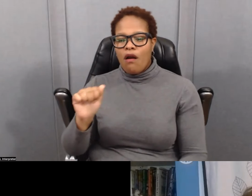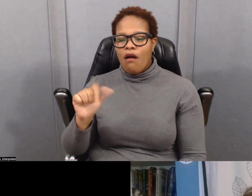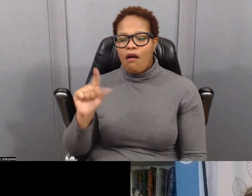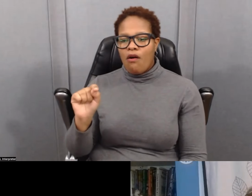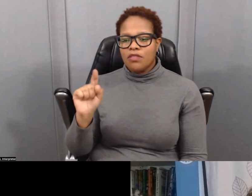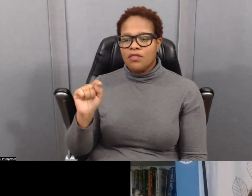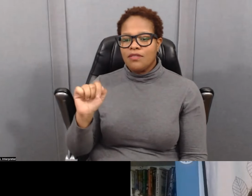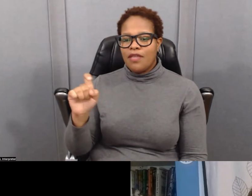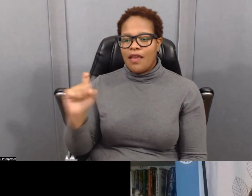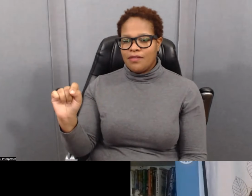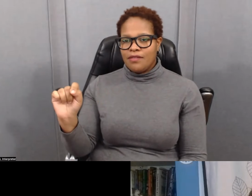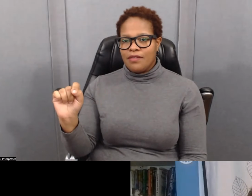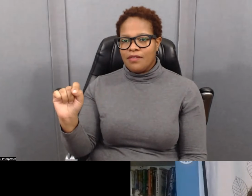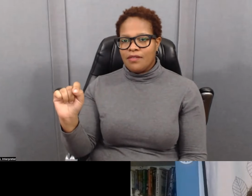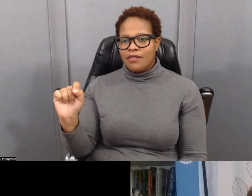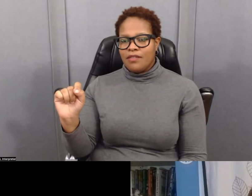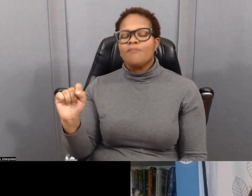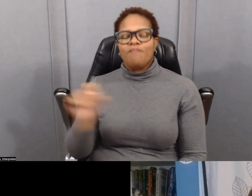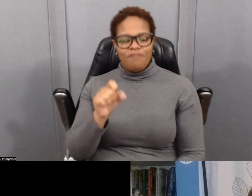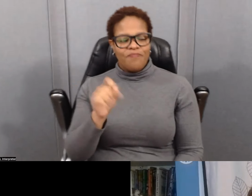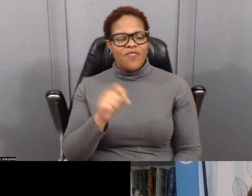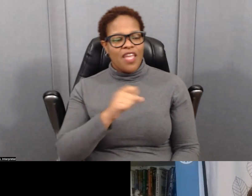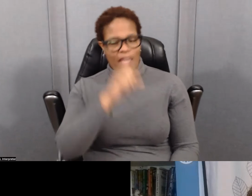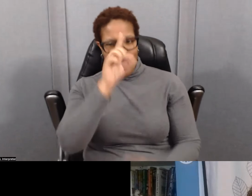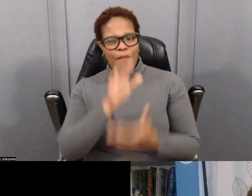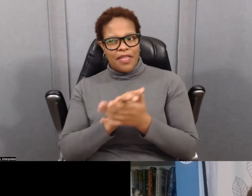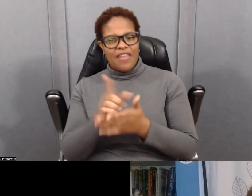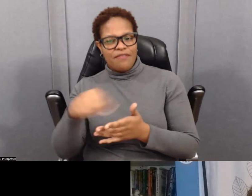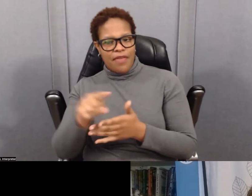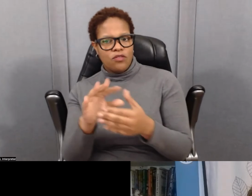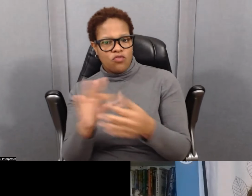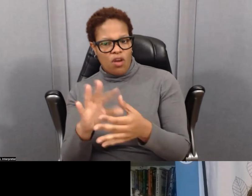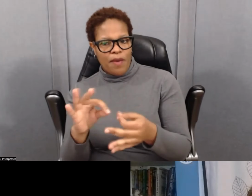Yeah, one of the, and I believe they talk about it, but I think it's just a great resource anyway,